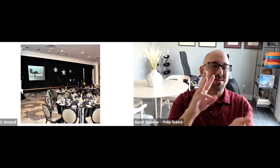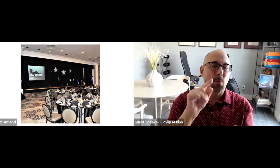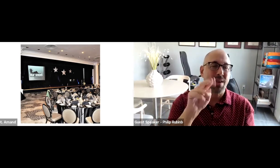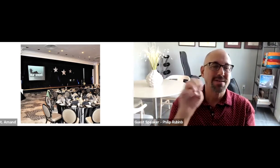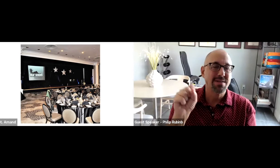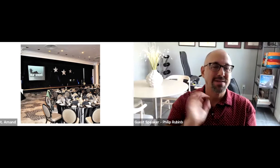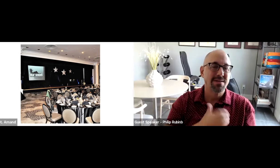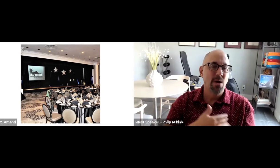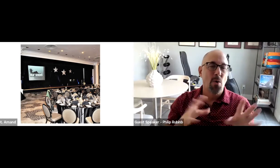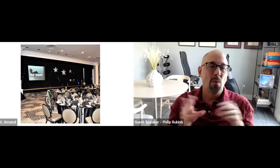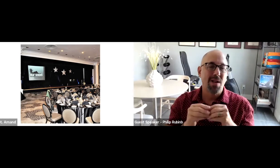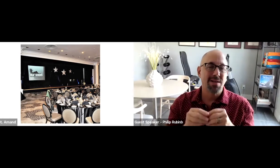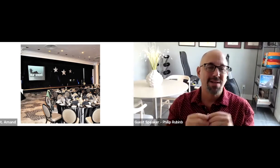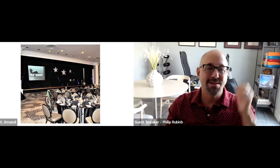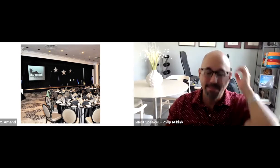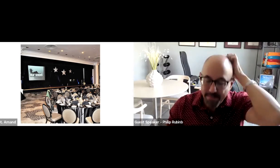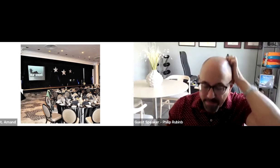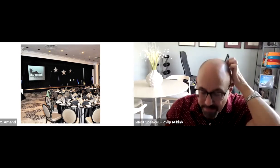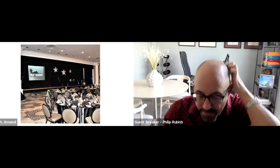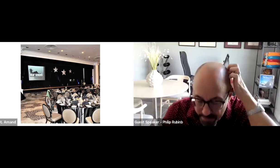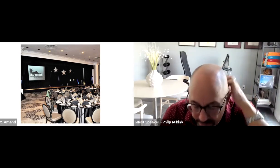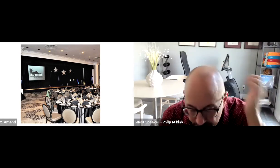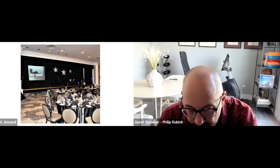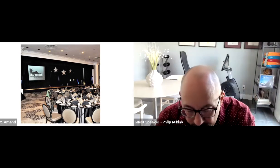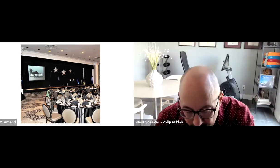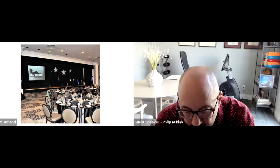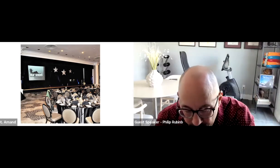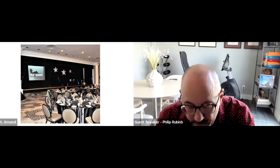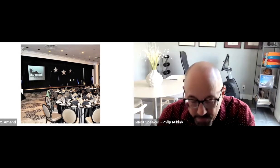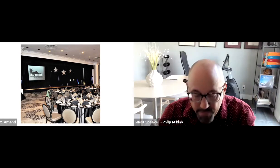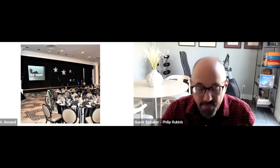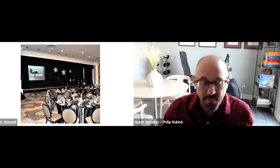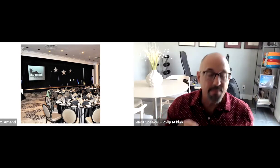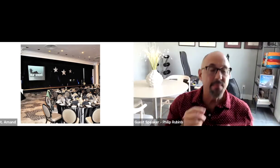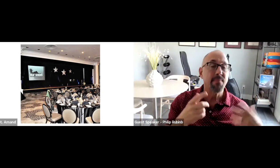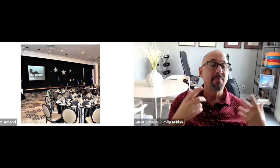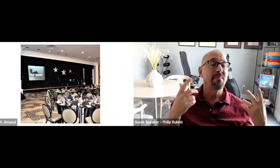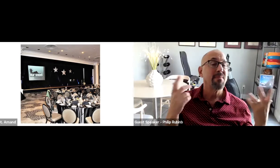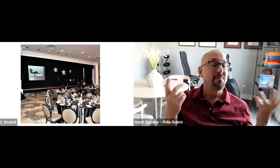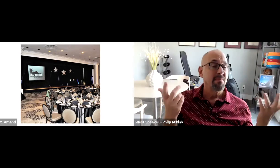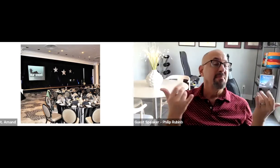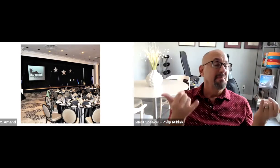and they felt honored to be the witnesses for our wedding, so that's a nice memory, too.